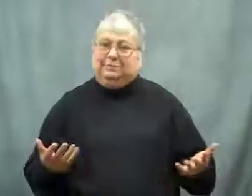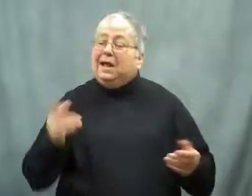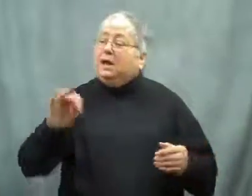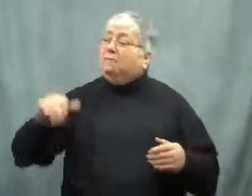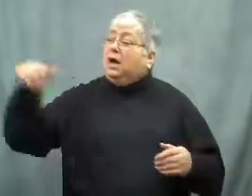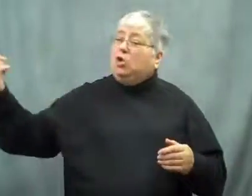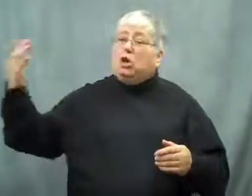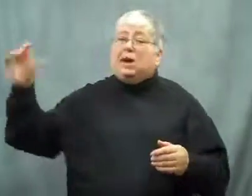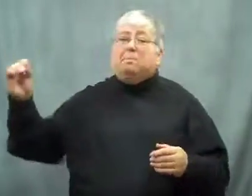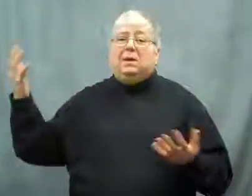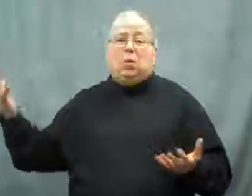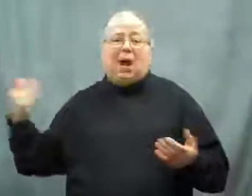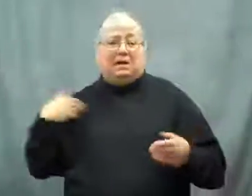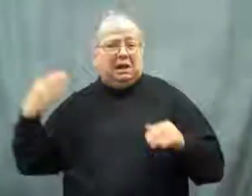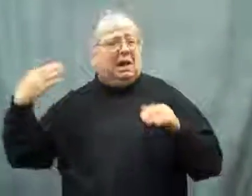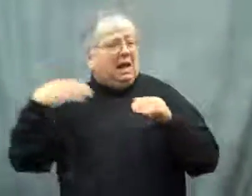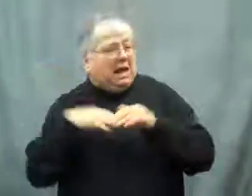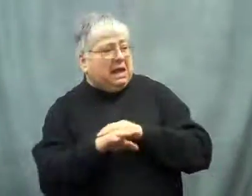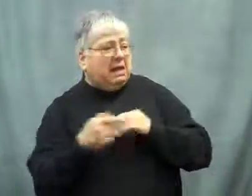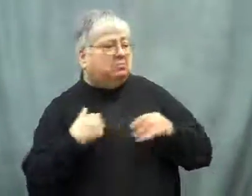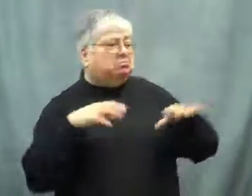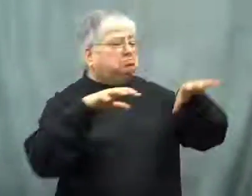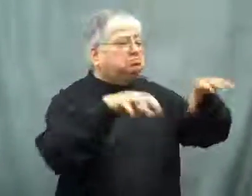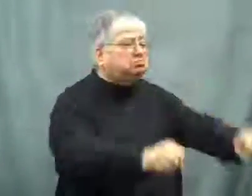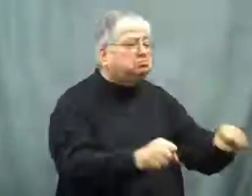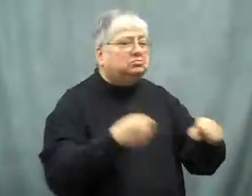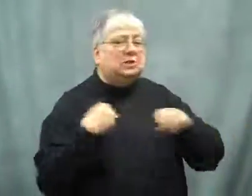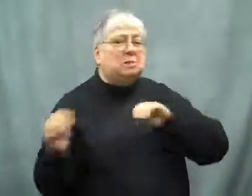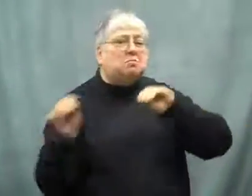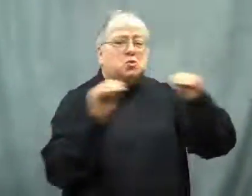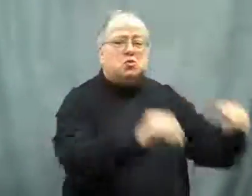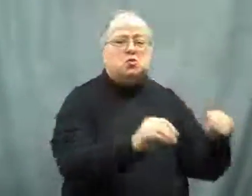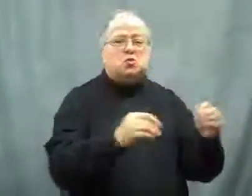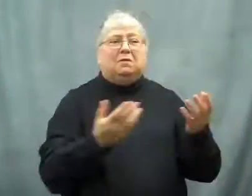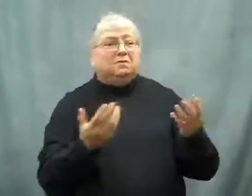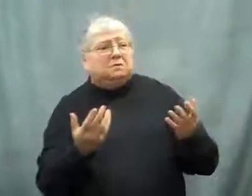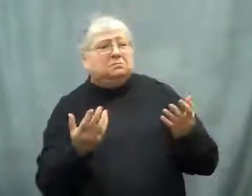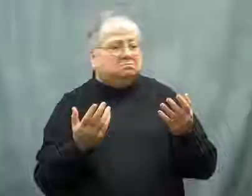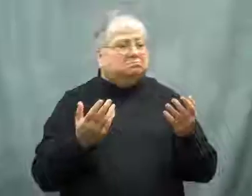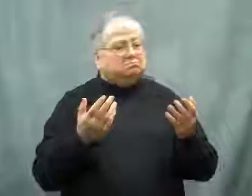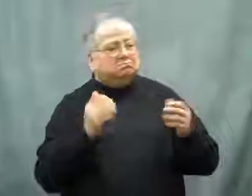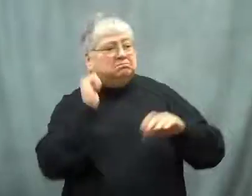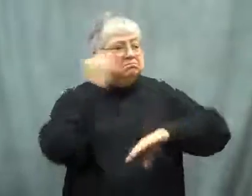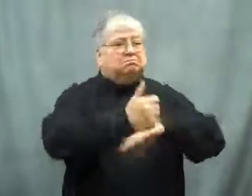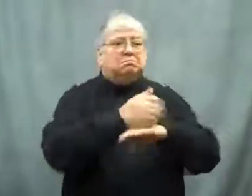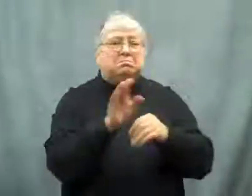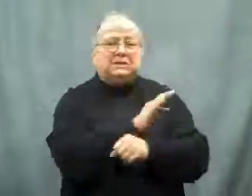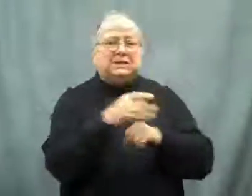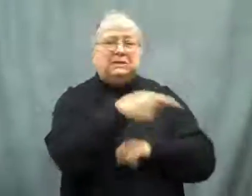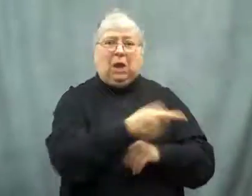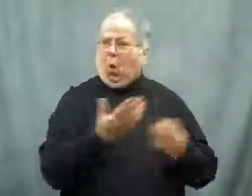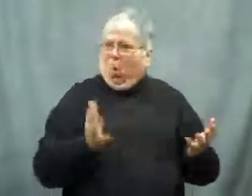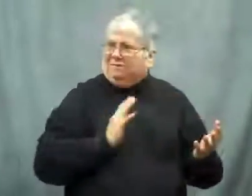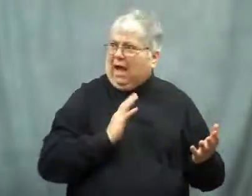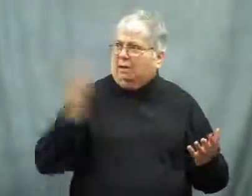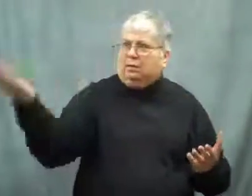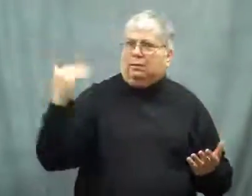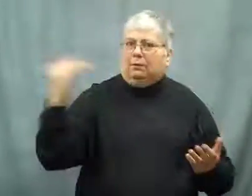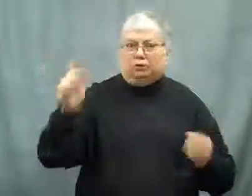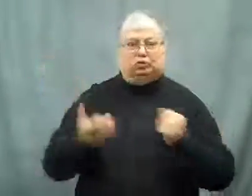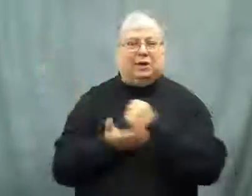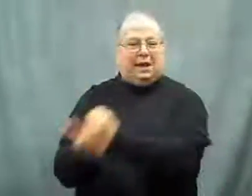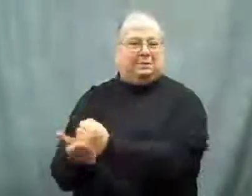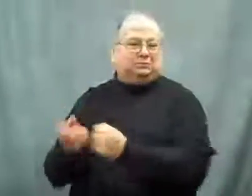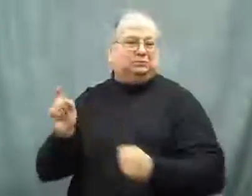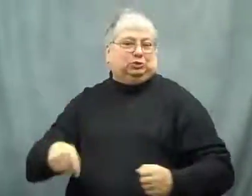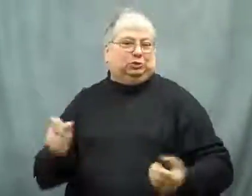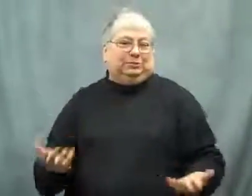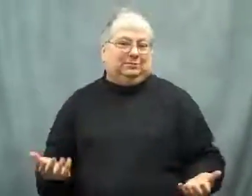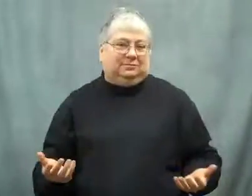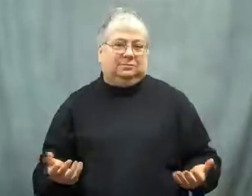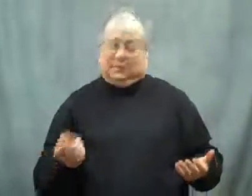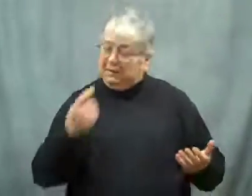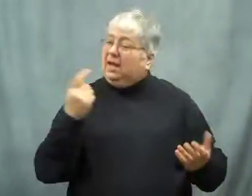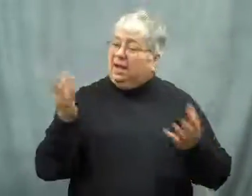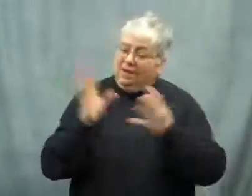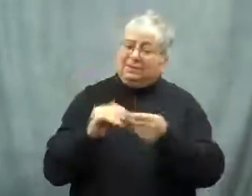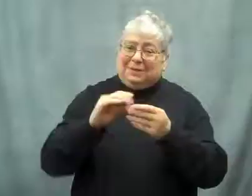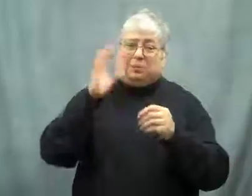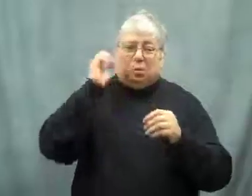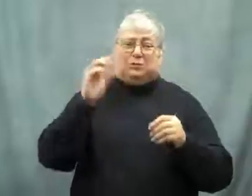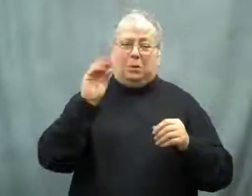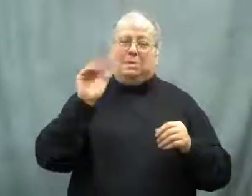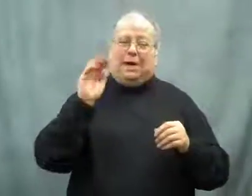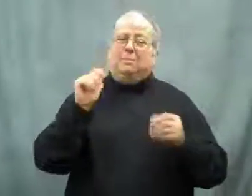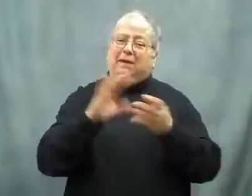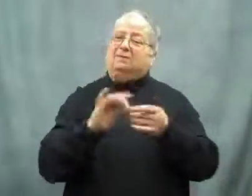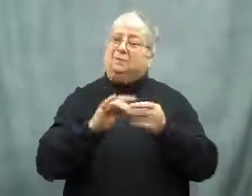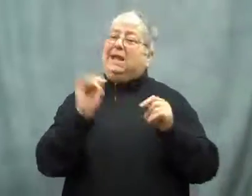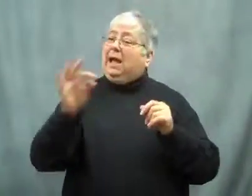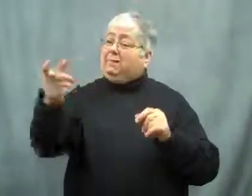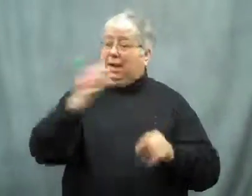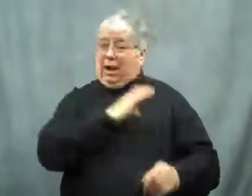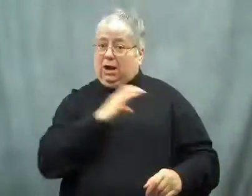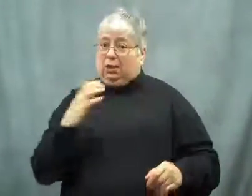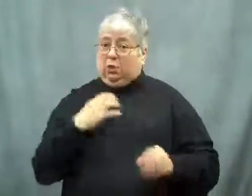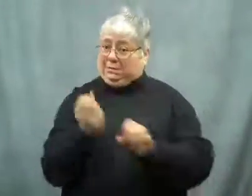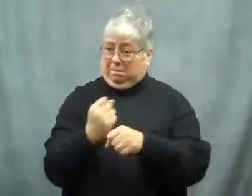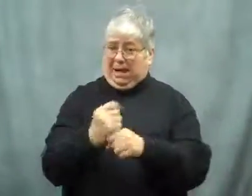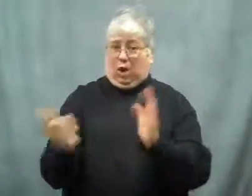Companies that decided to move into those cities and set up operations